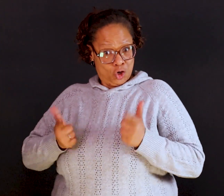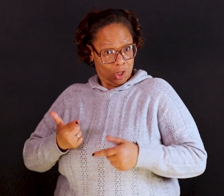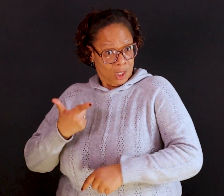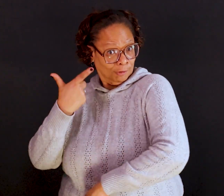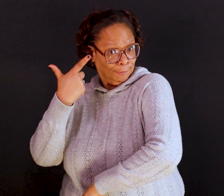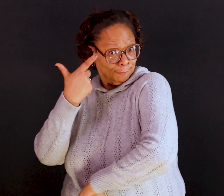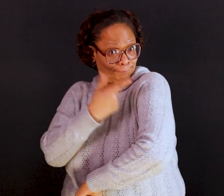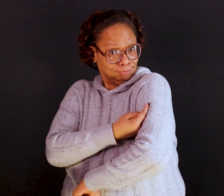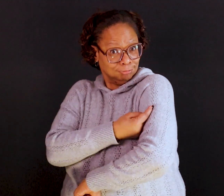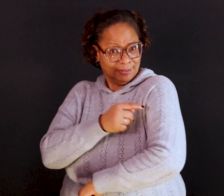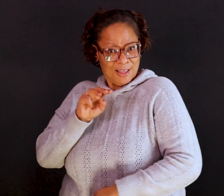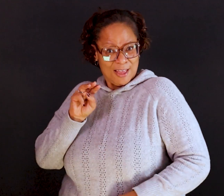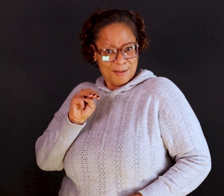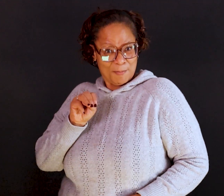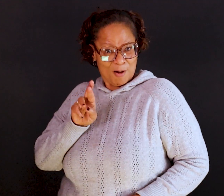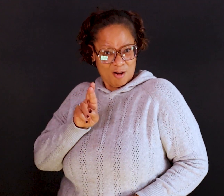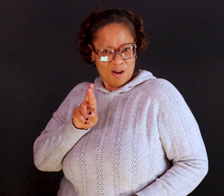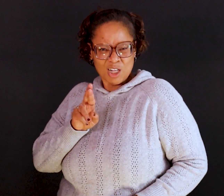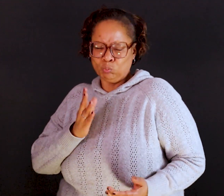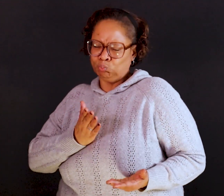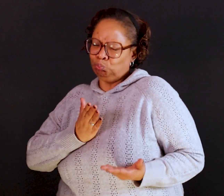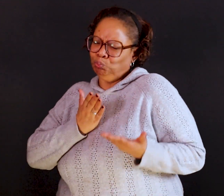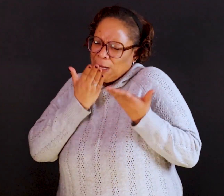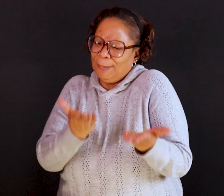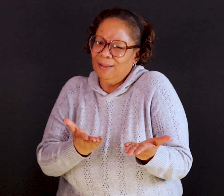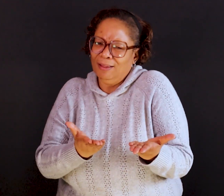An early dose of MMR